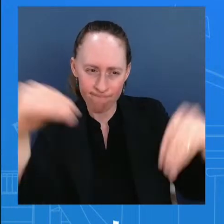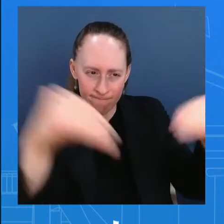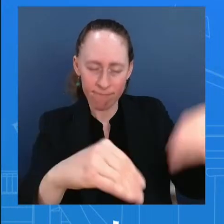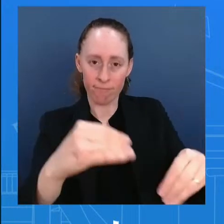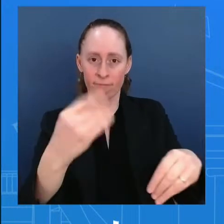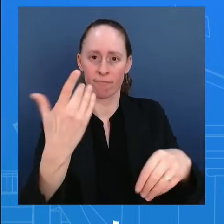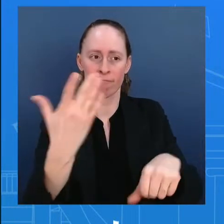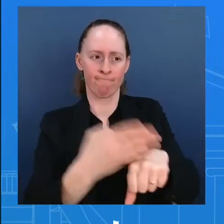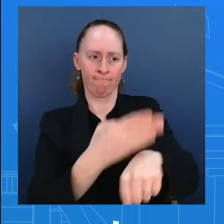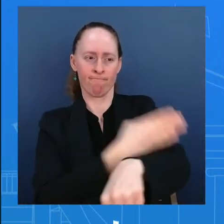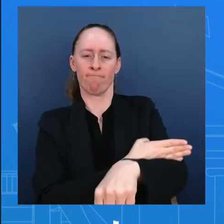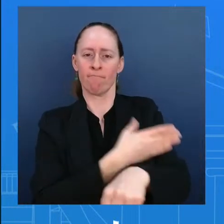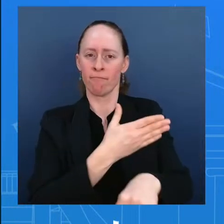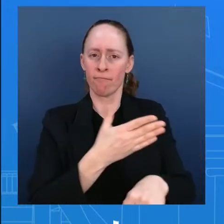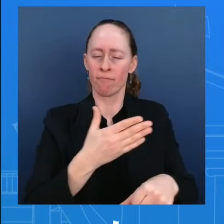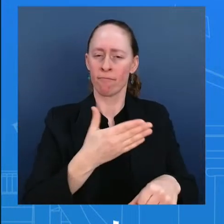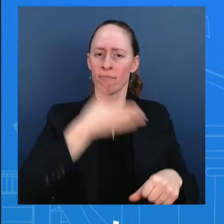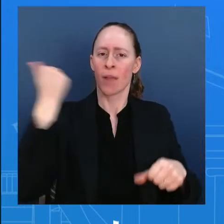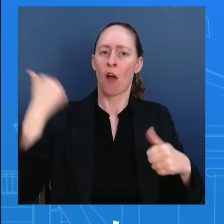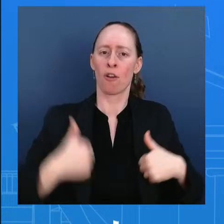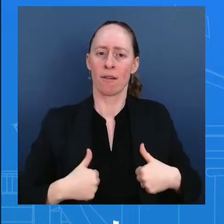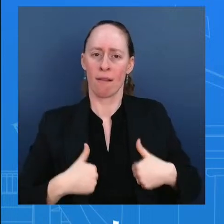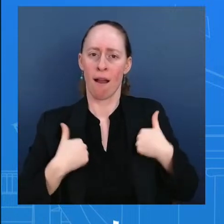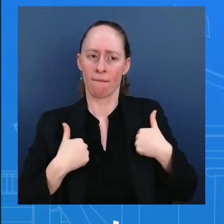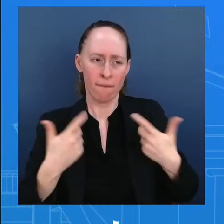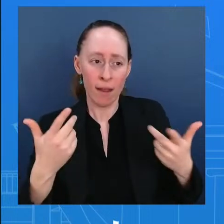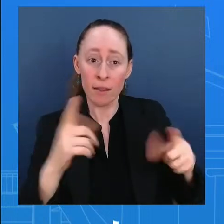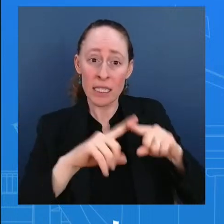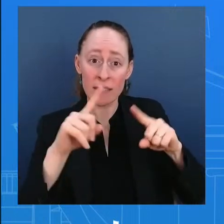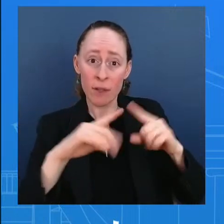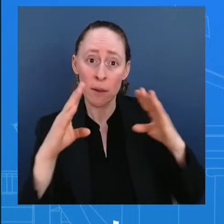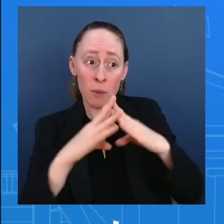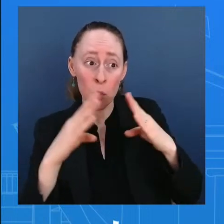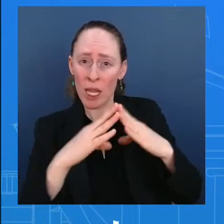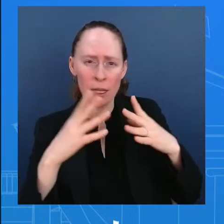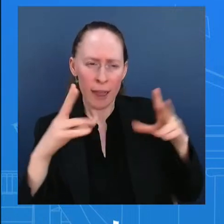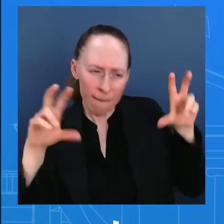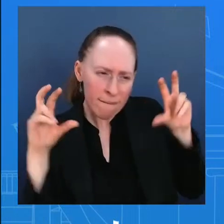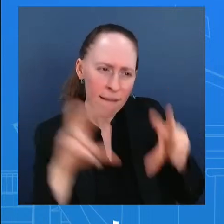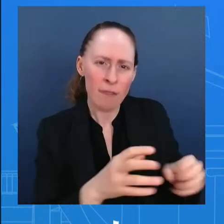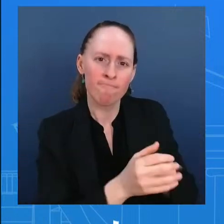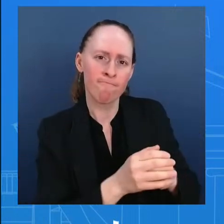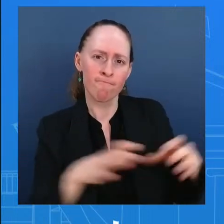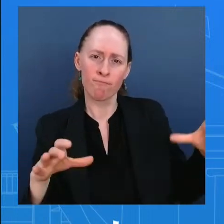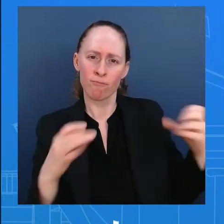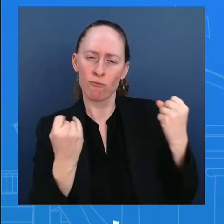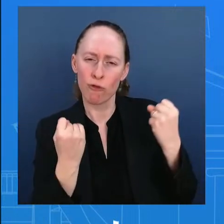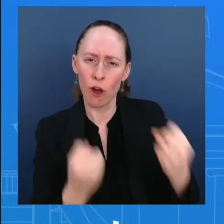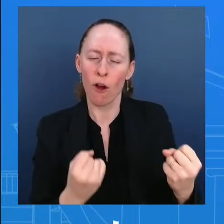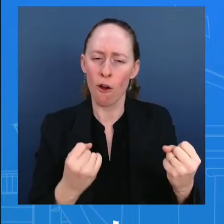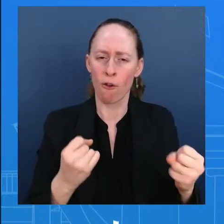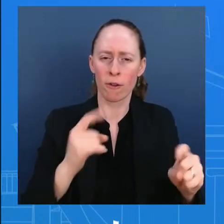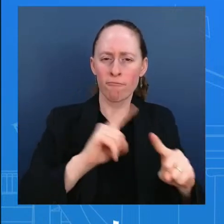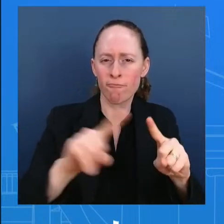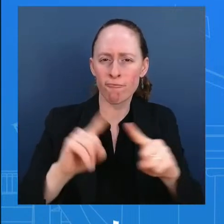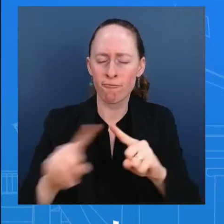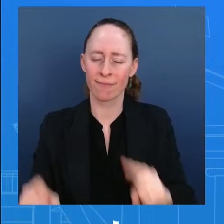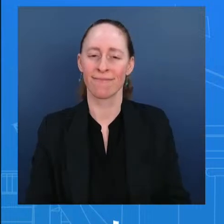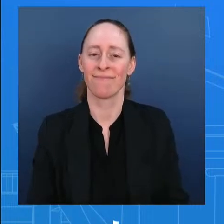and continue to lift up -- lift up all the -- all -- you know, all what he believes this country can be. Go ahead. The Press: Thank you.